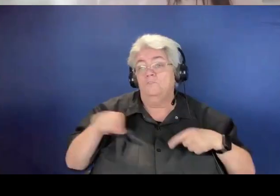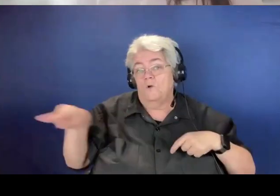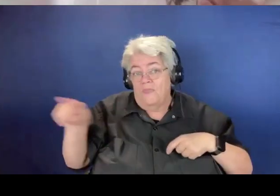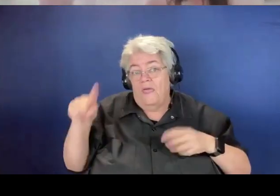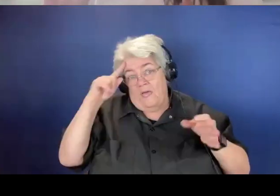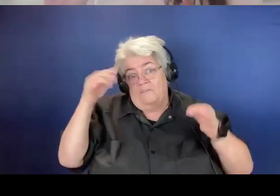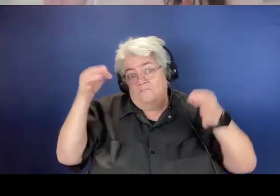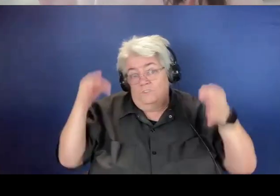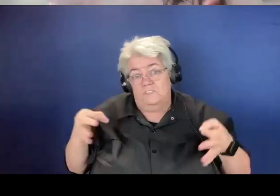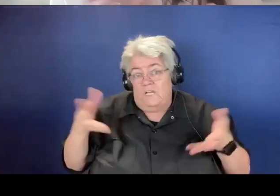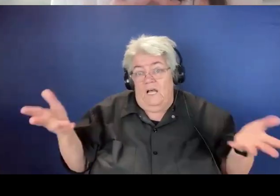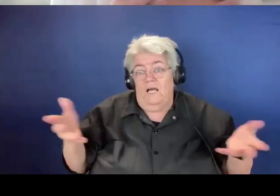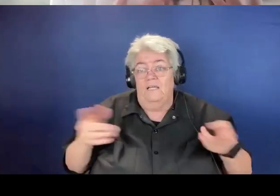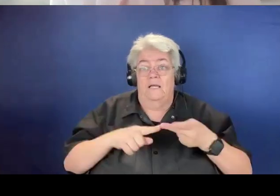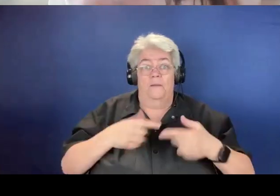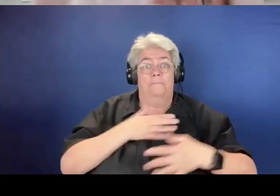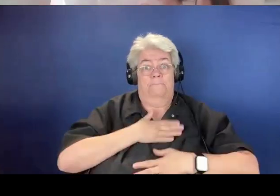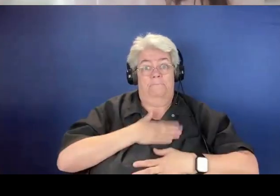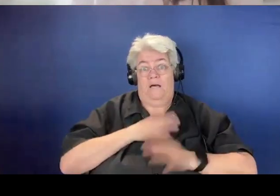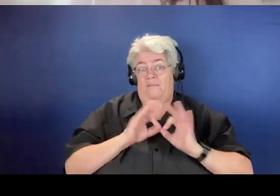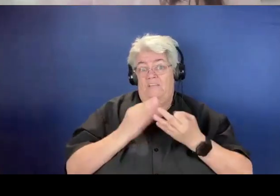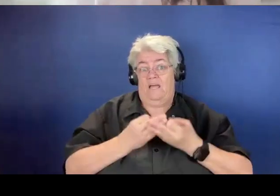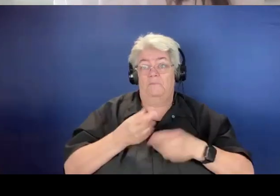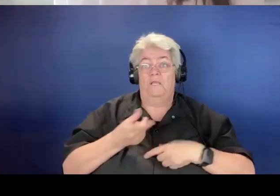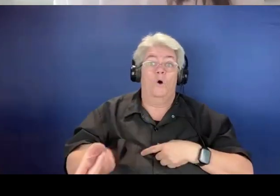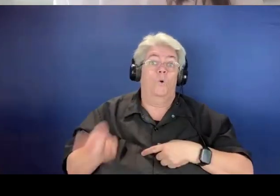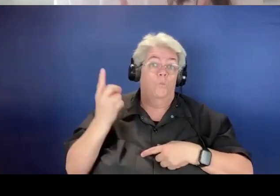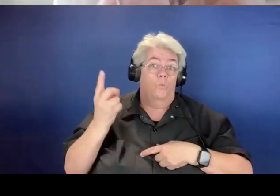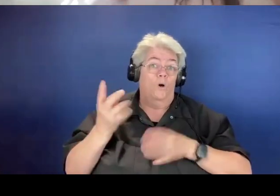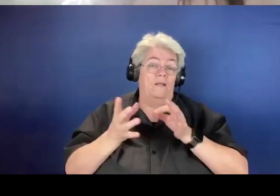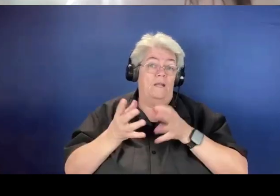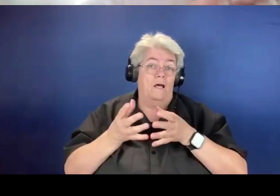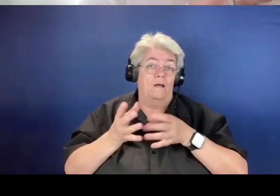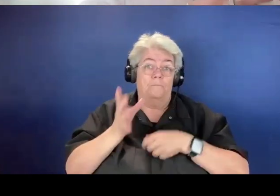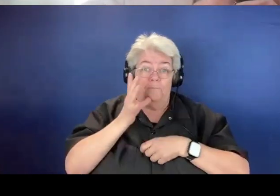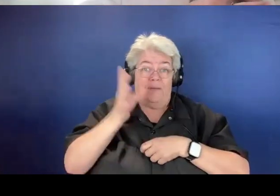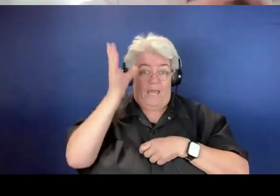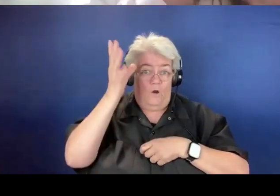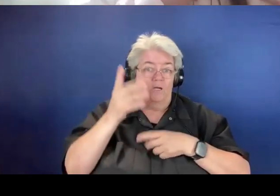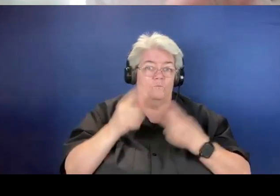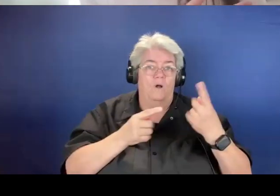Some families like mine, one parent, one language approach where I as the mom